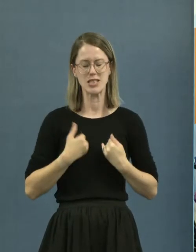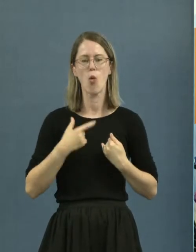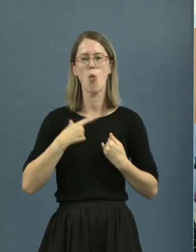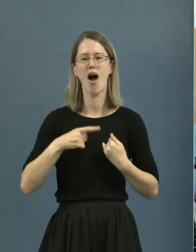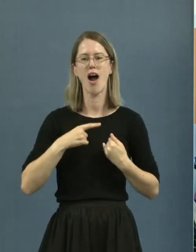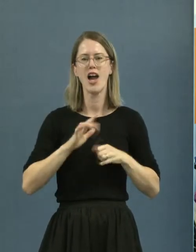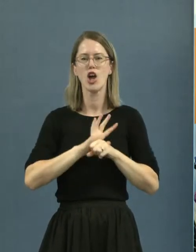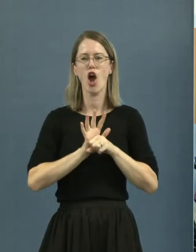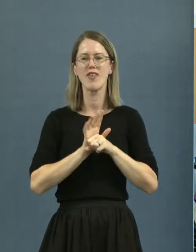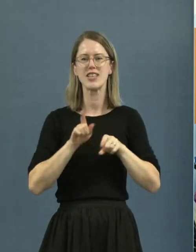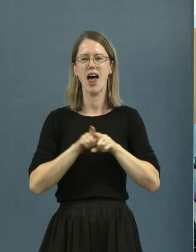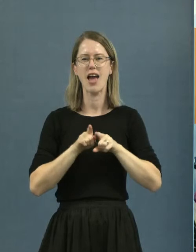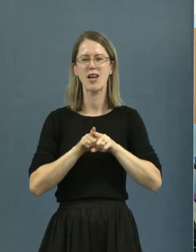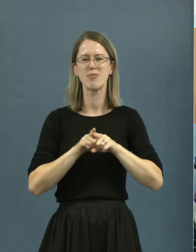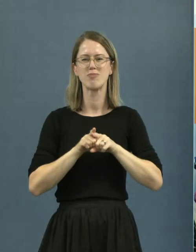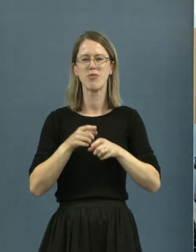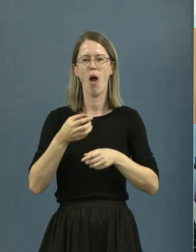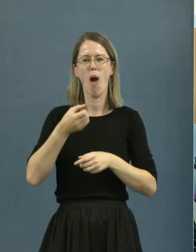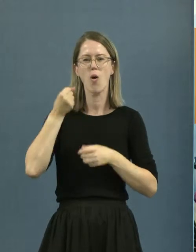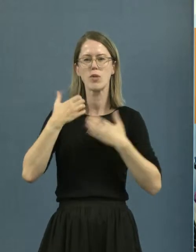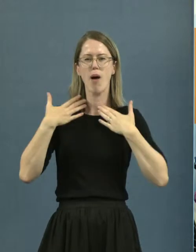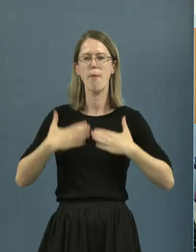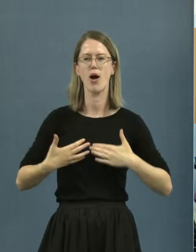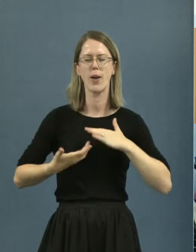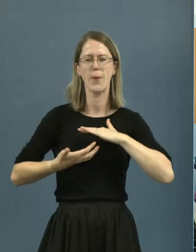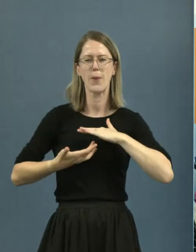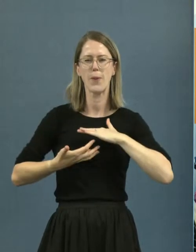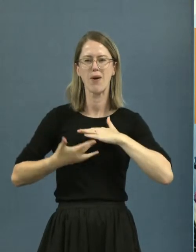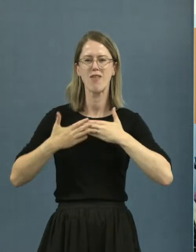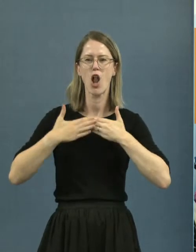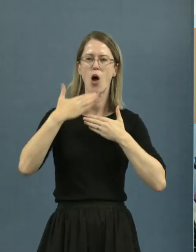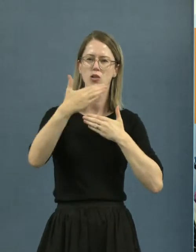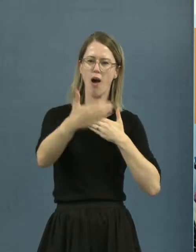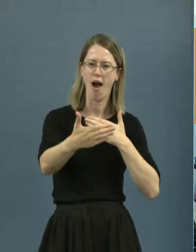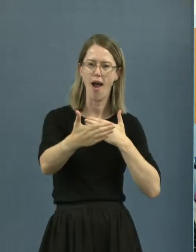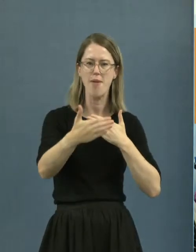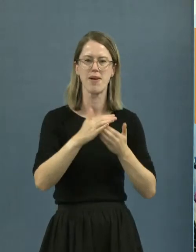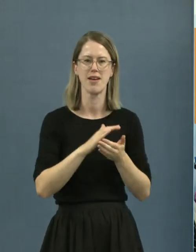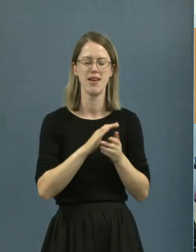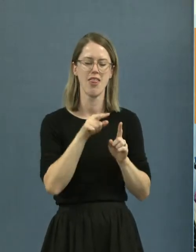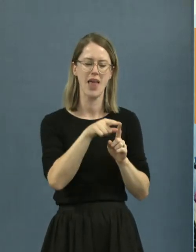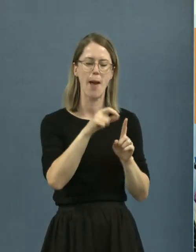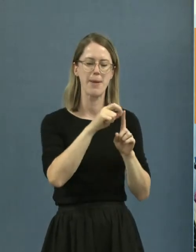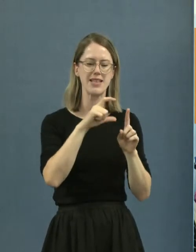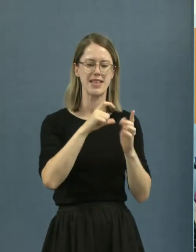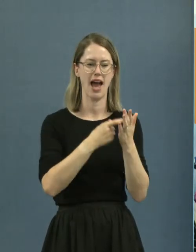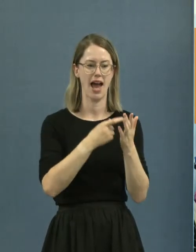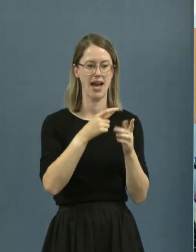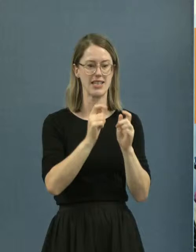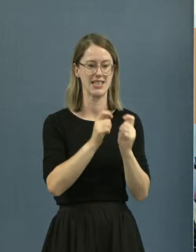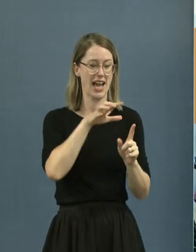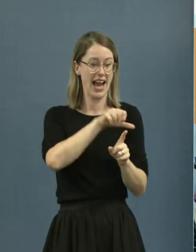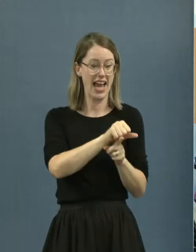infection, because the PCR test is a very sensitive type of test, and you might still have